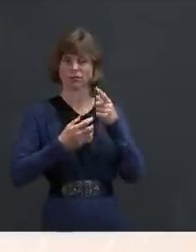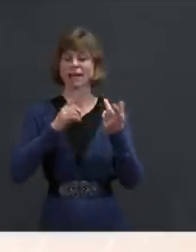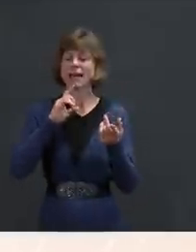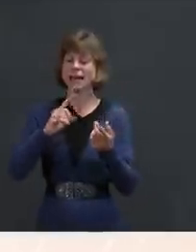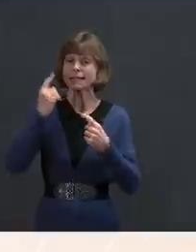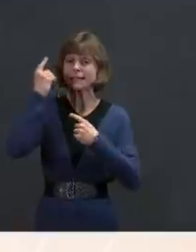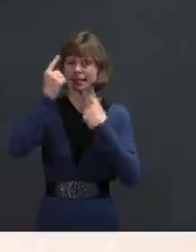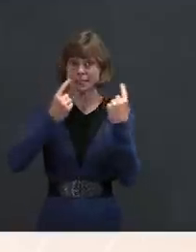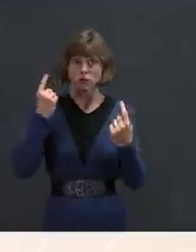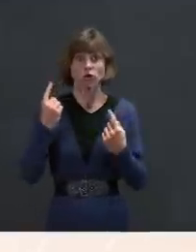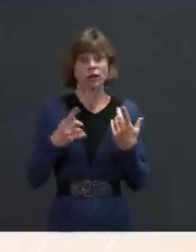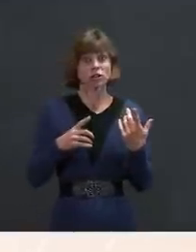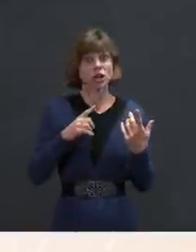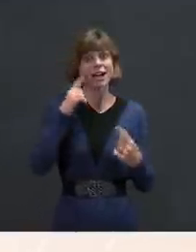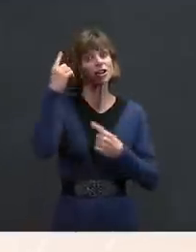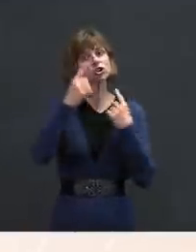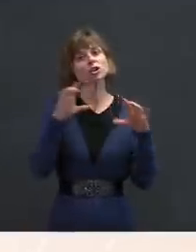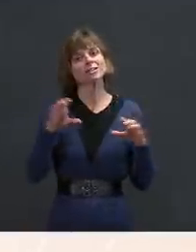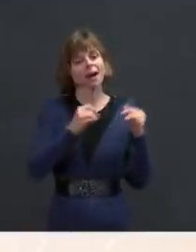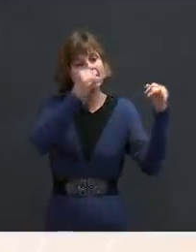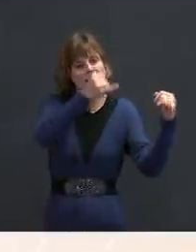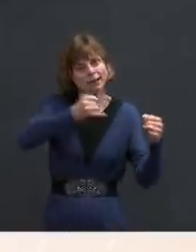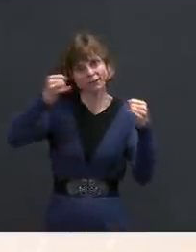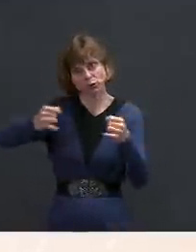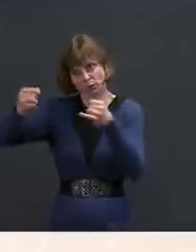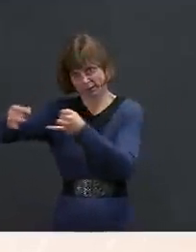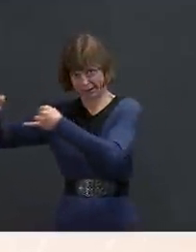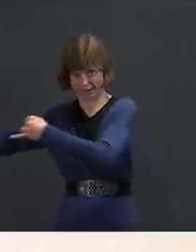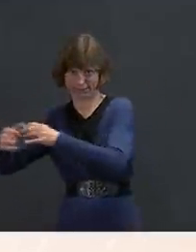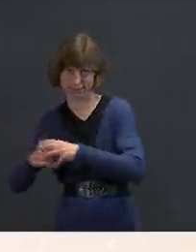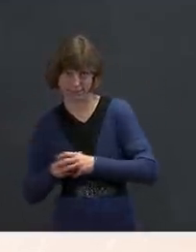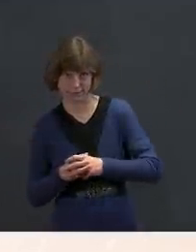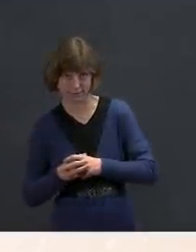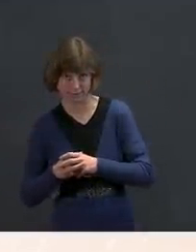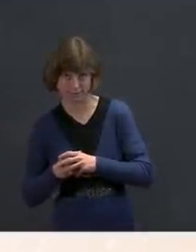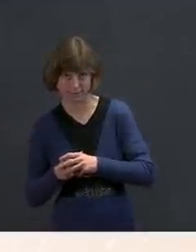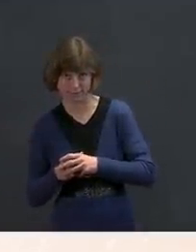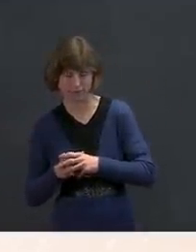considerations are done on a case-by-case basis, but I think that's an important precedent